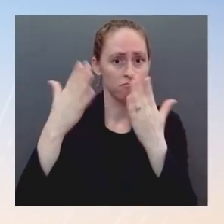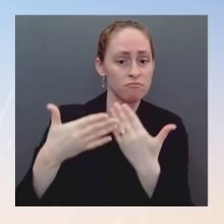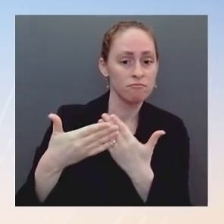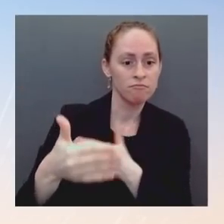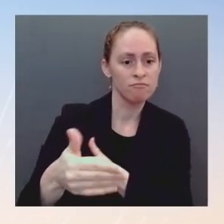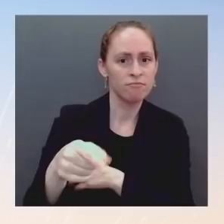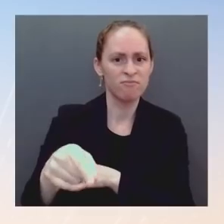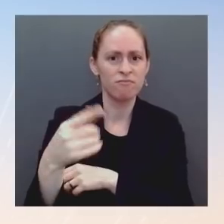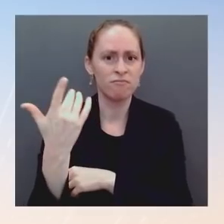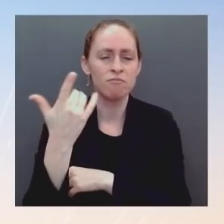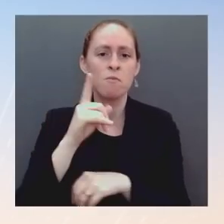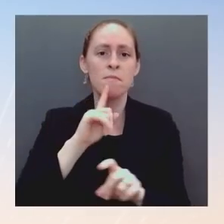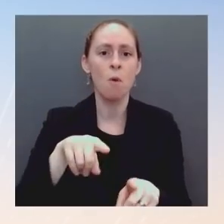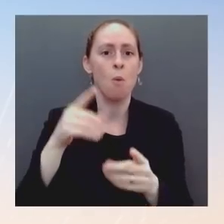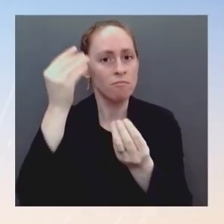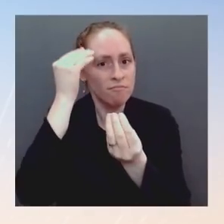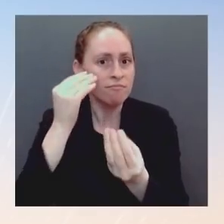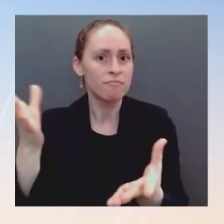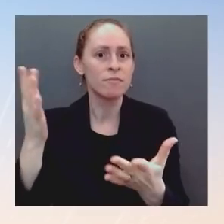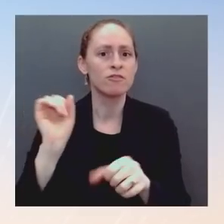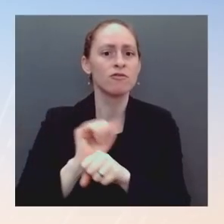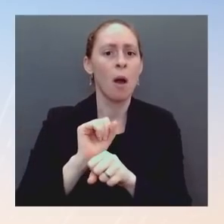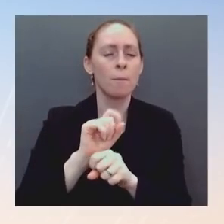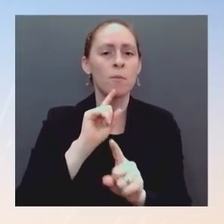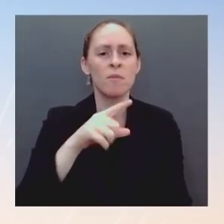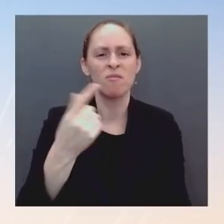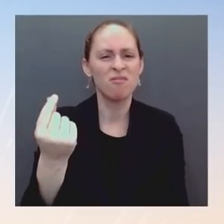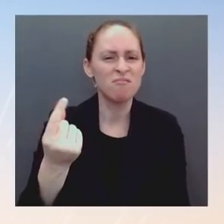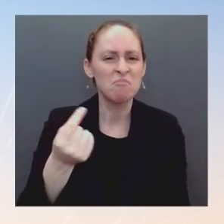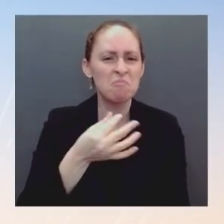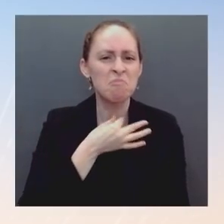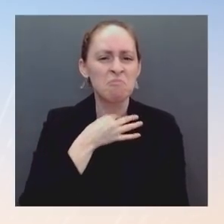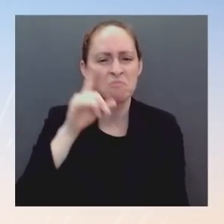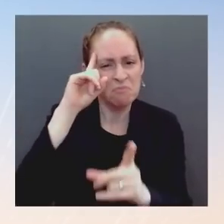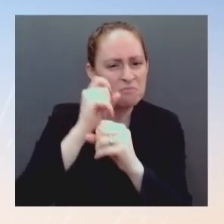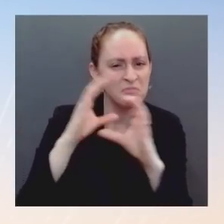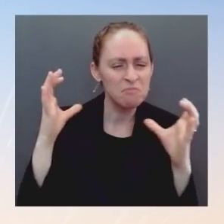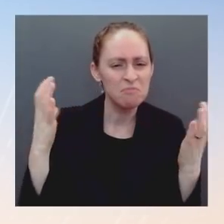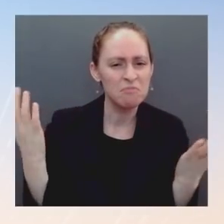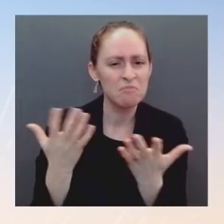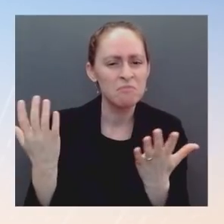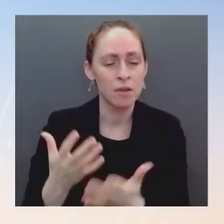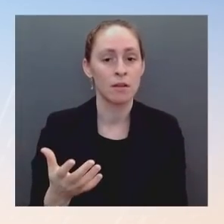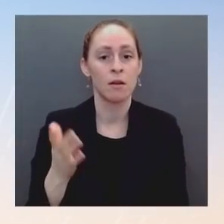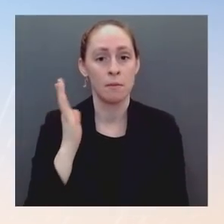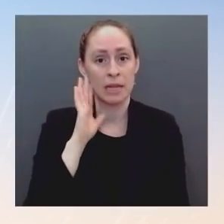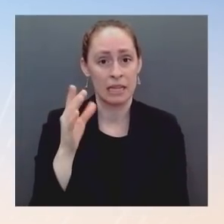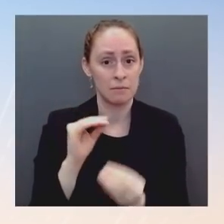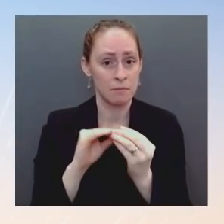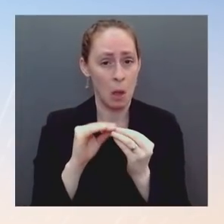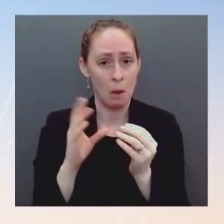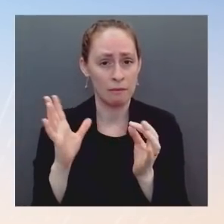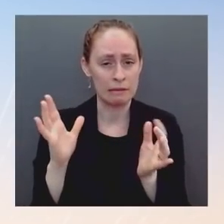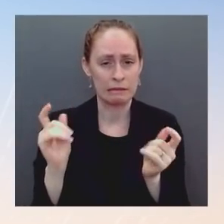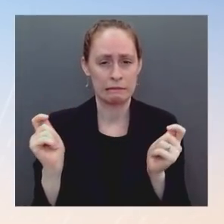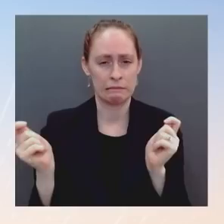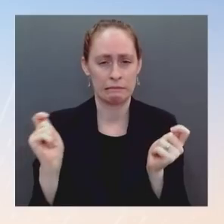of these reports in recent months. Do you think it's time to overhaul how the Department of Labor does this survey -- the methodology and that kind of thing?